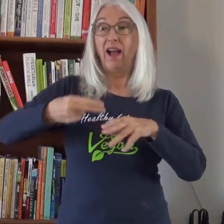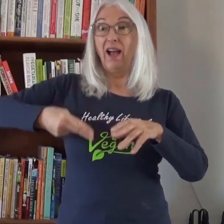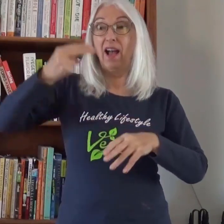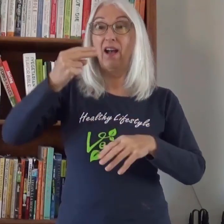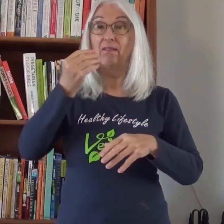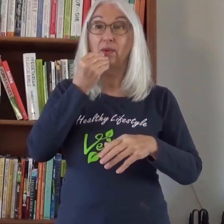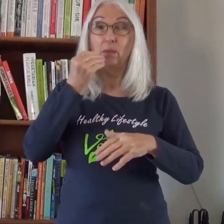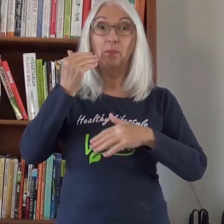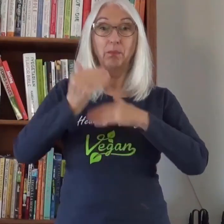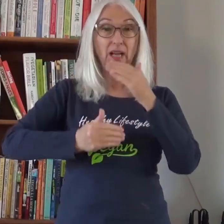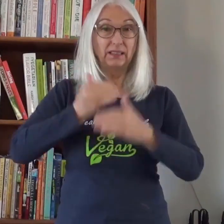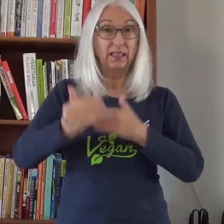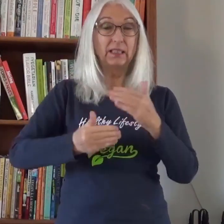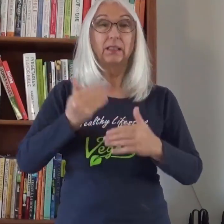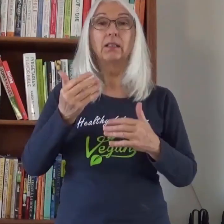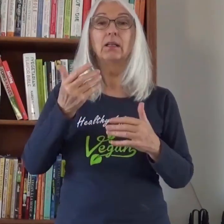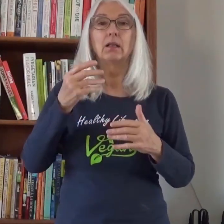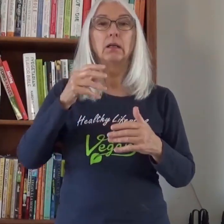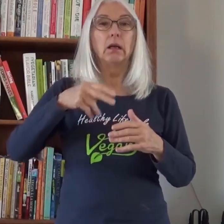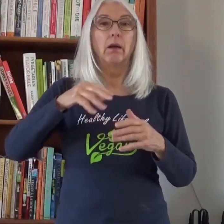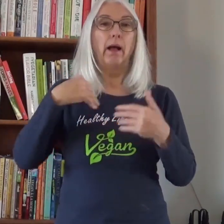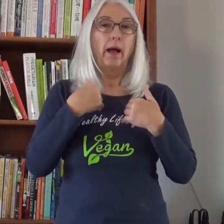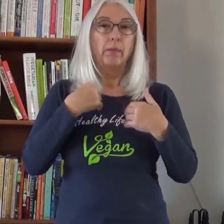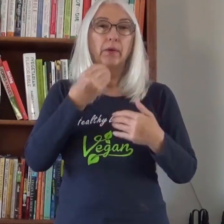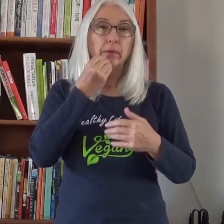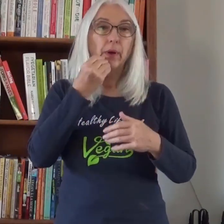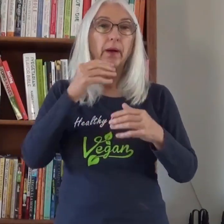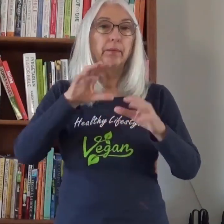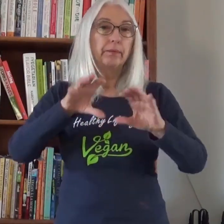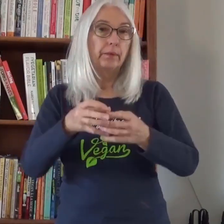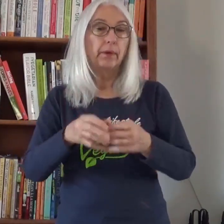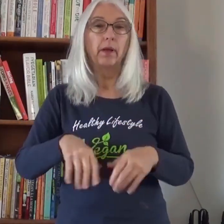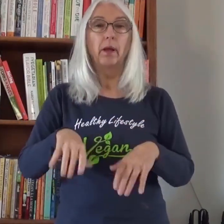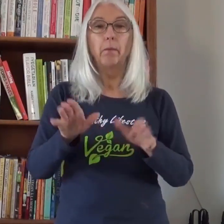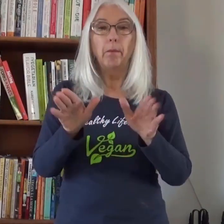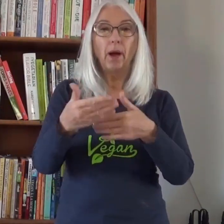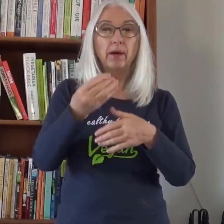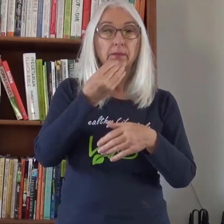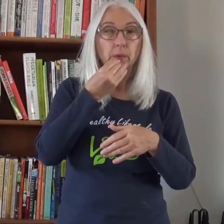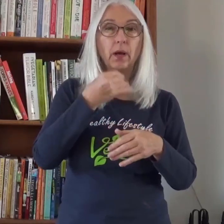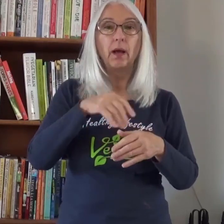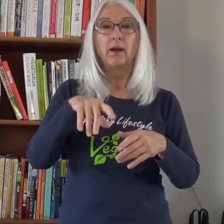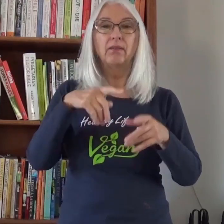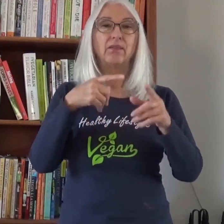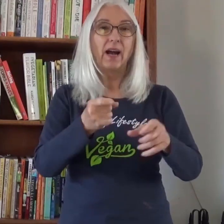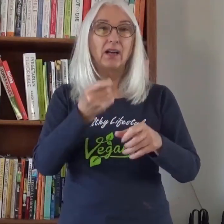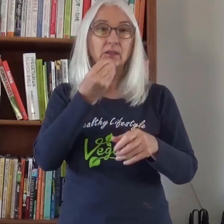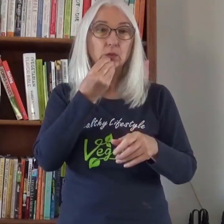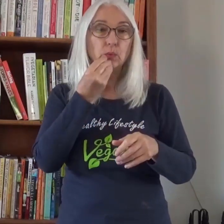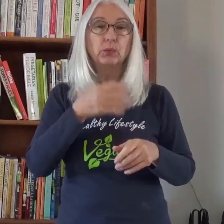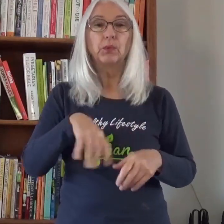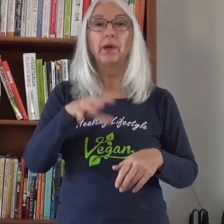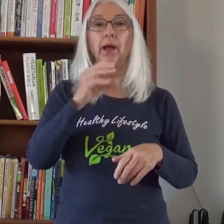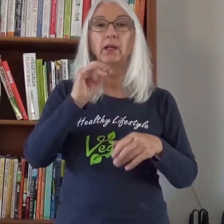All highly processed foods, animal food products, boxed food, fast food,